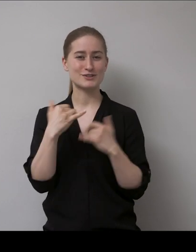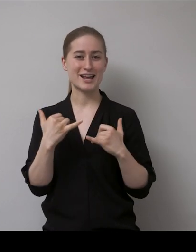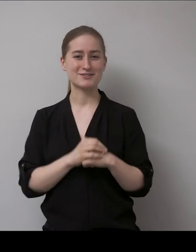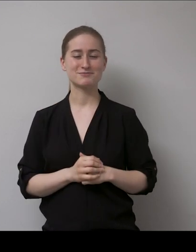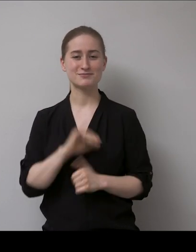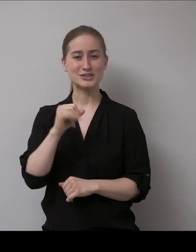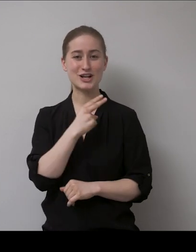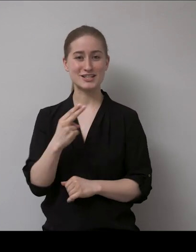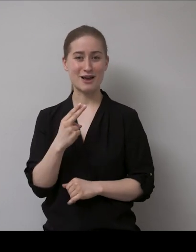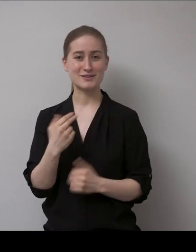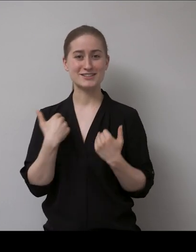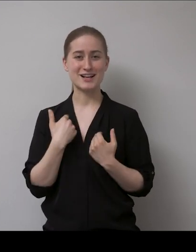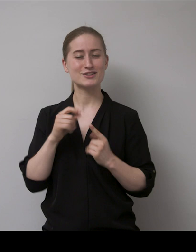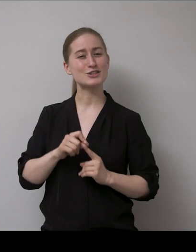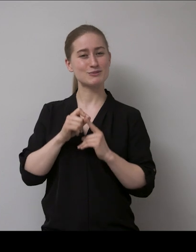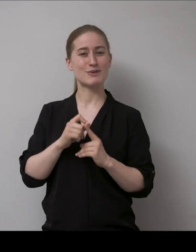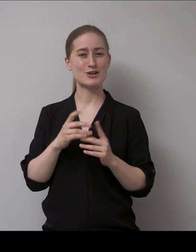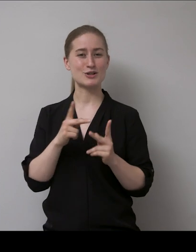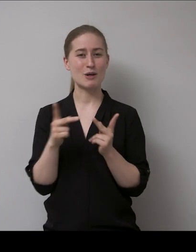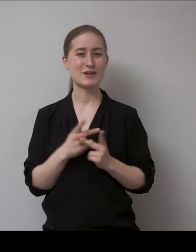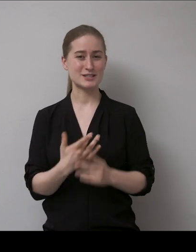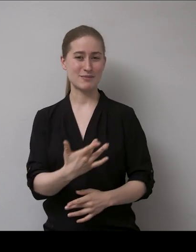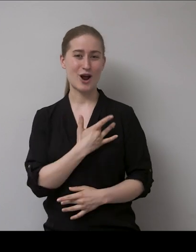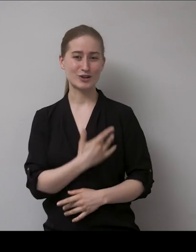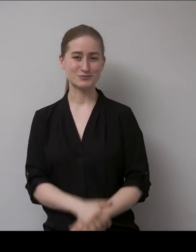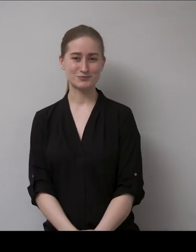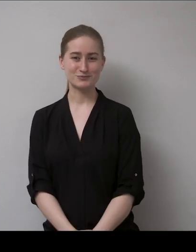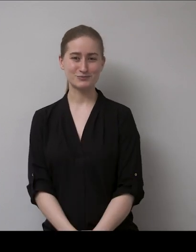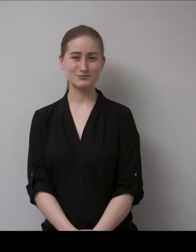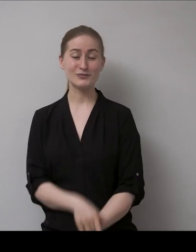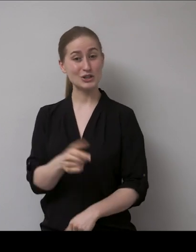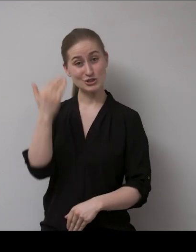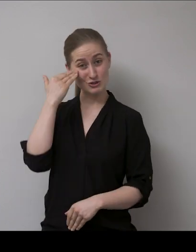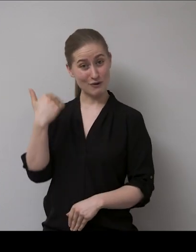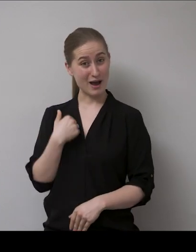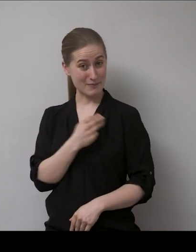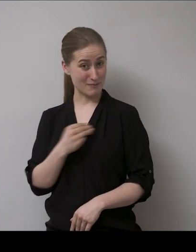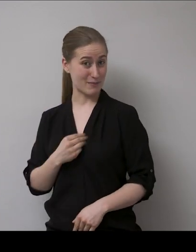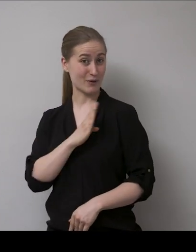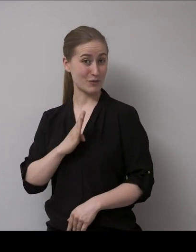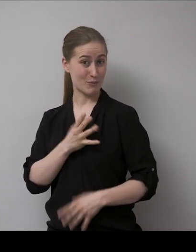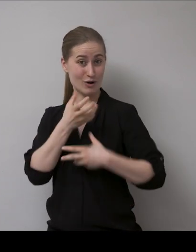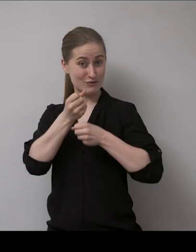Johns Hopkins holds a very special place in my heart. As you know, I'm a member of the Board of Trustees here.